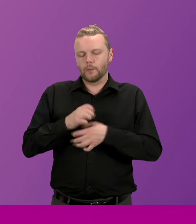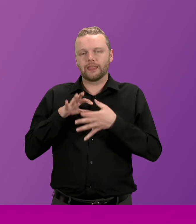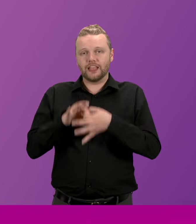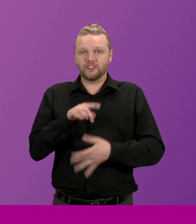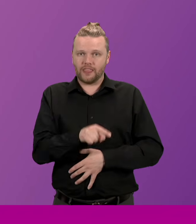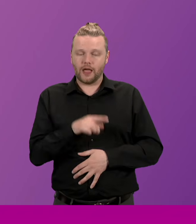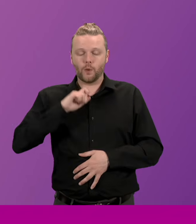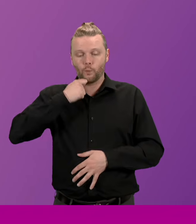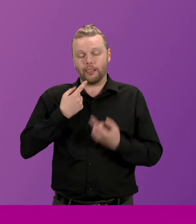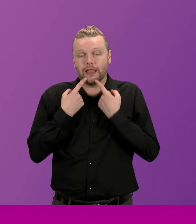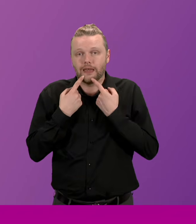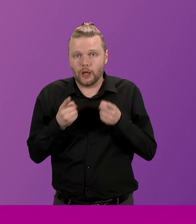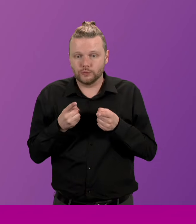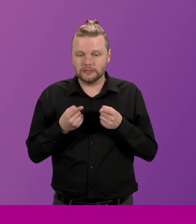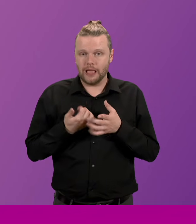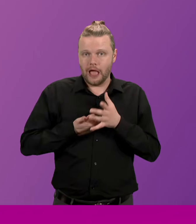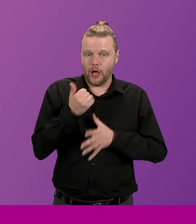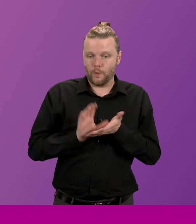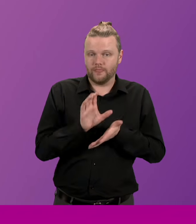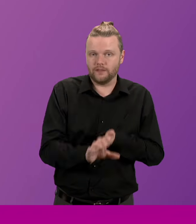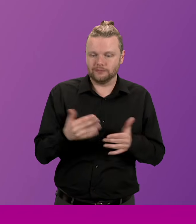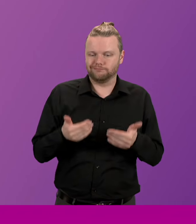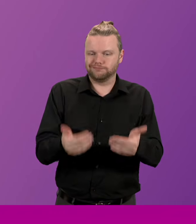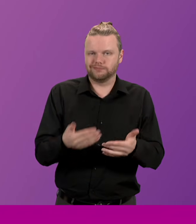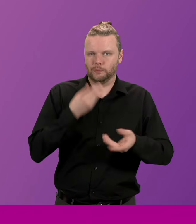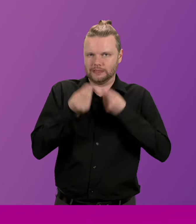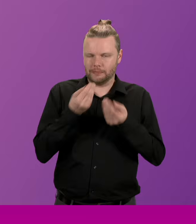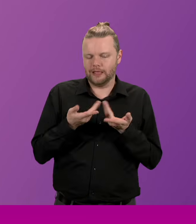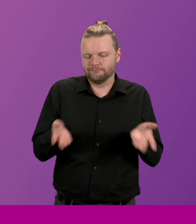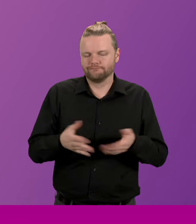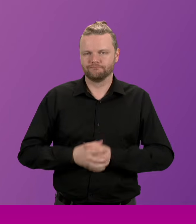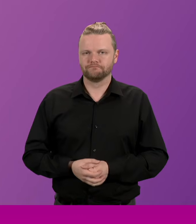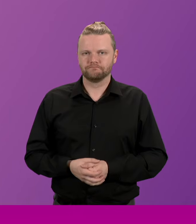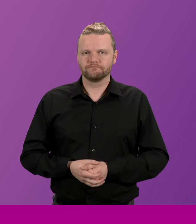will shortly announce the details of how the fund will be taken forward and distributed.